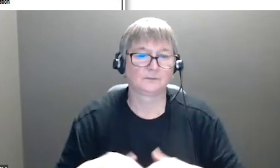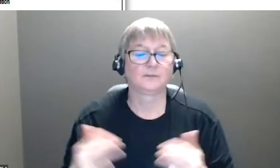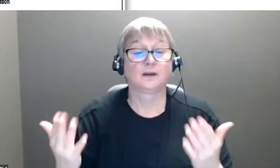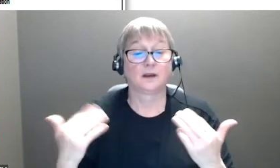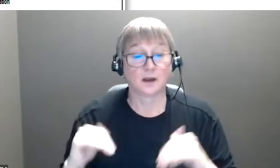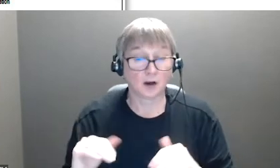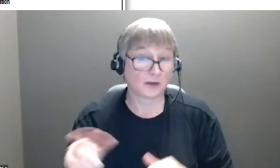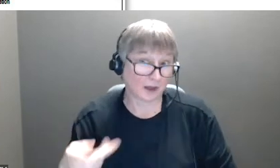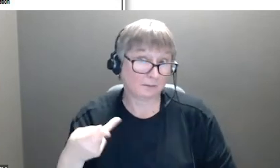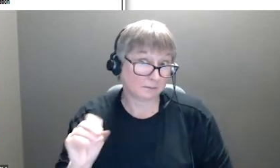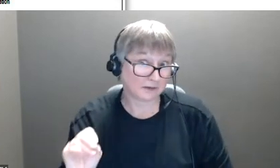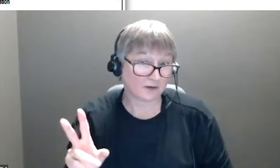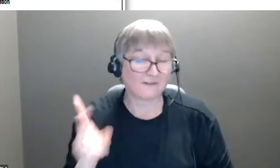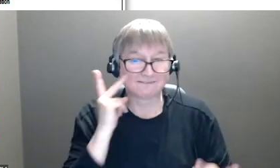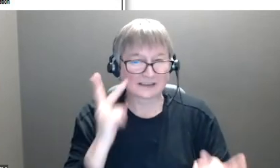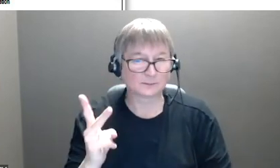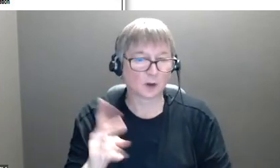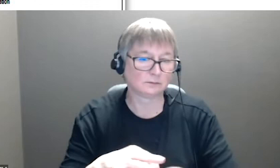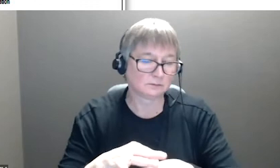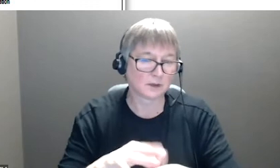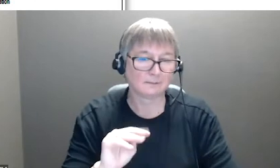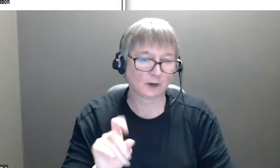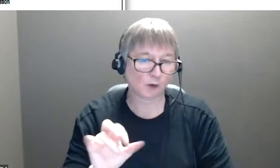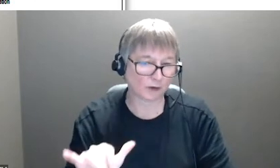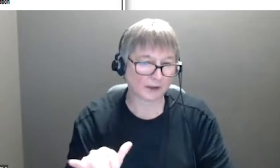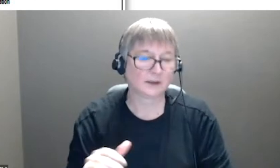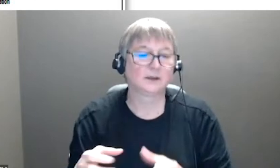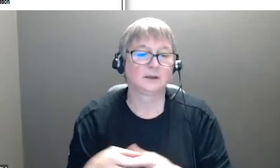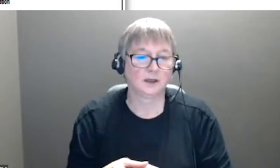Canada, and we consider a new immigrant to Canada anyone who's been in Canada for less than five